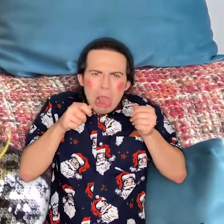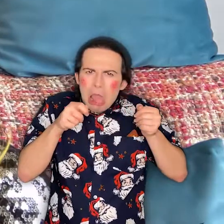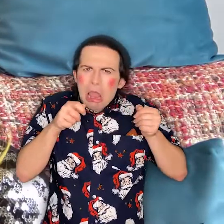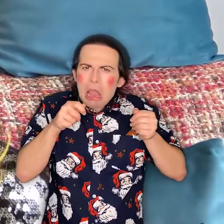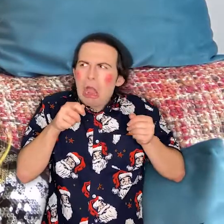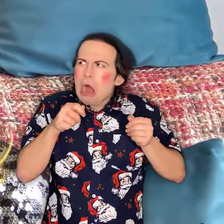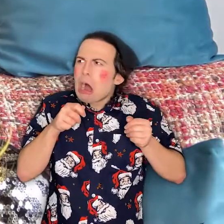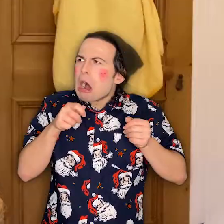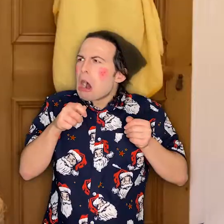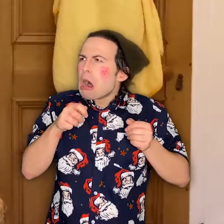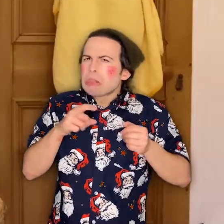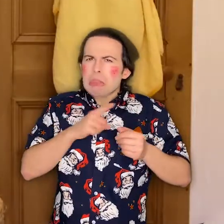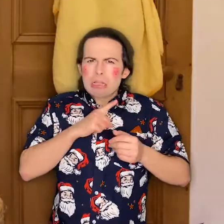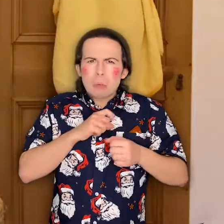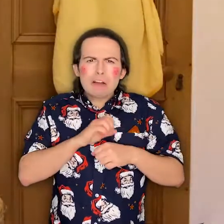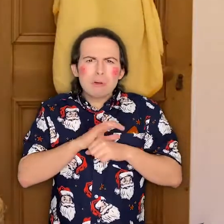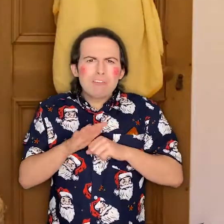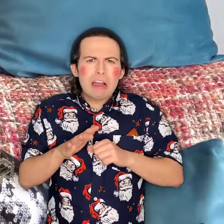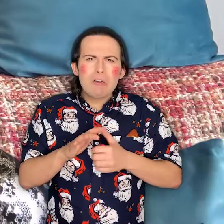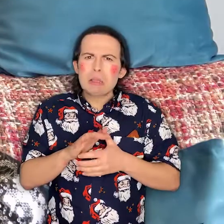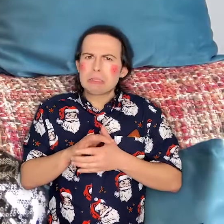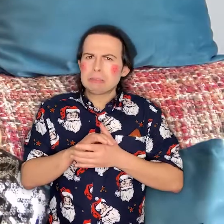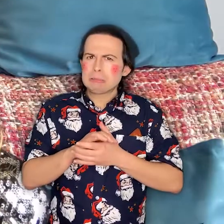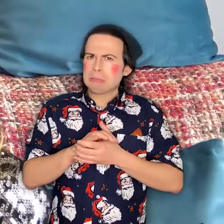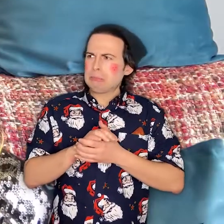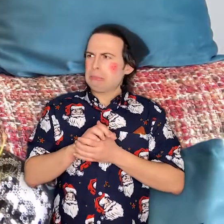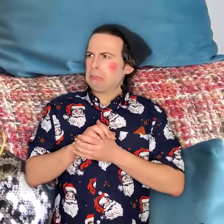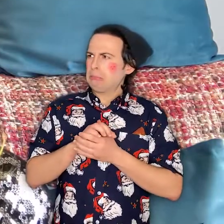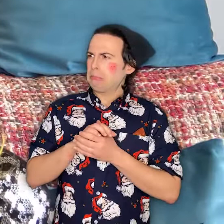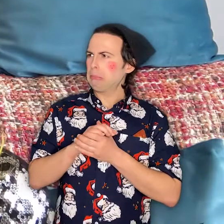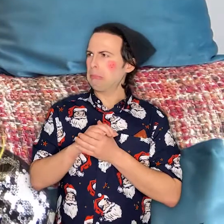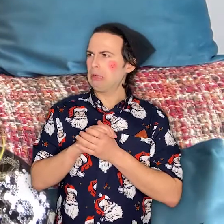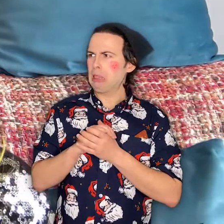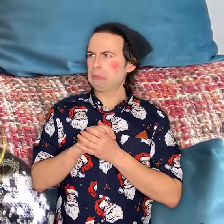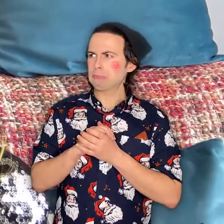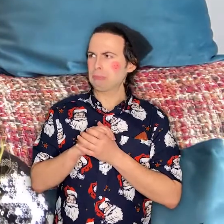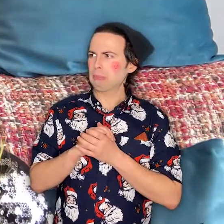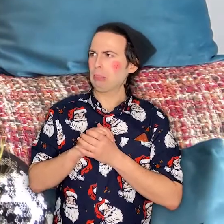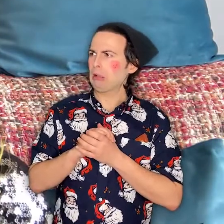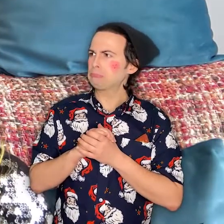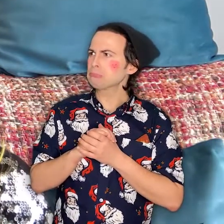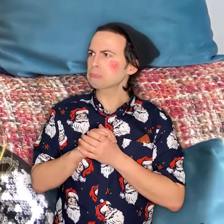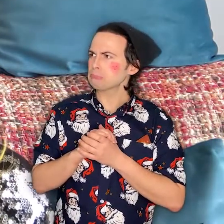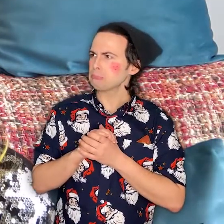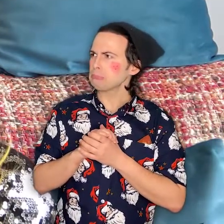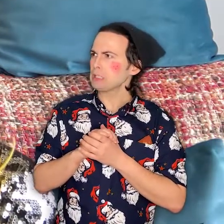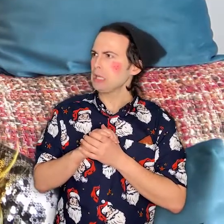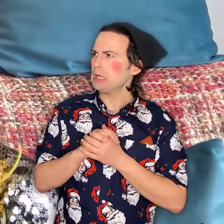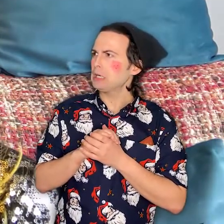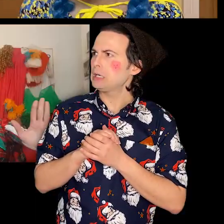the big ASDA. Wind – Does that work? Carina – Well obviously not, she’s got the Covid hin’t she ya half/wit